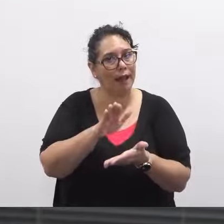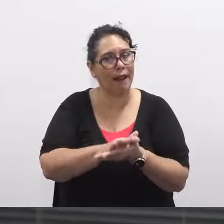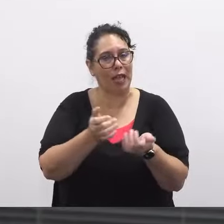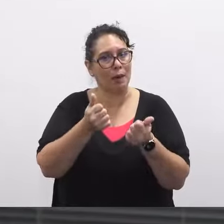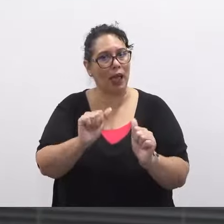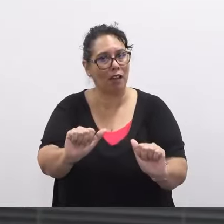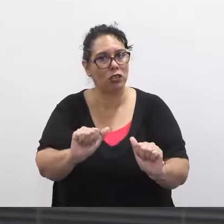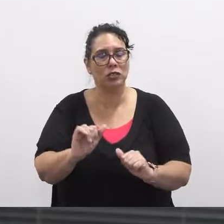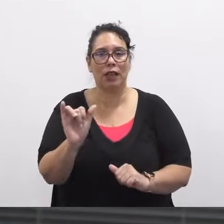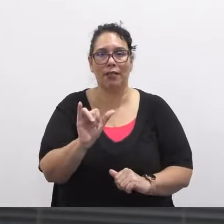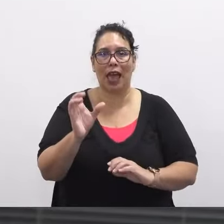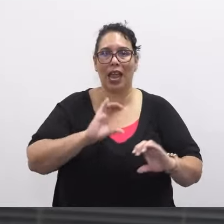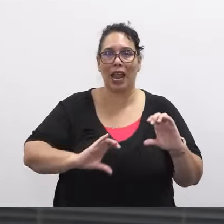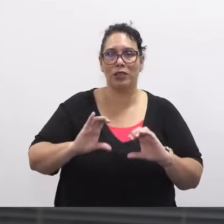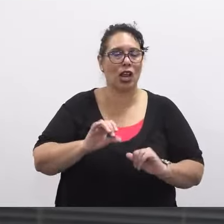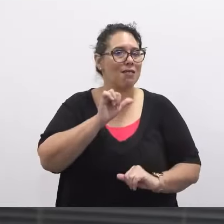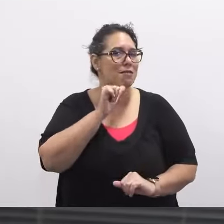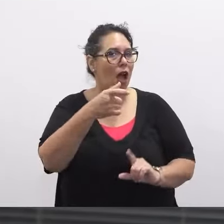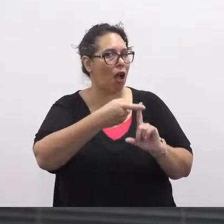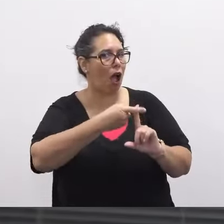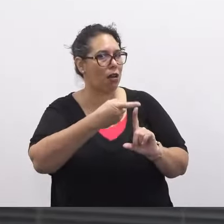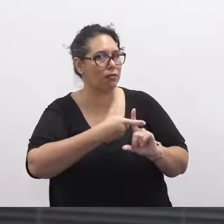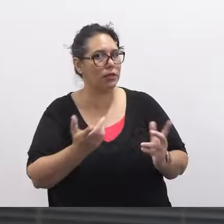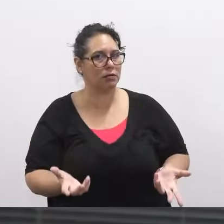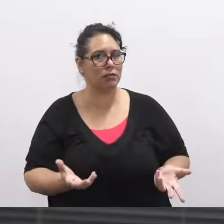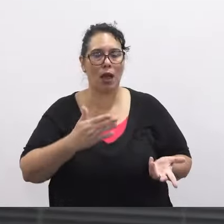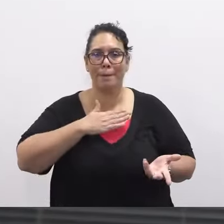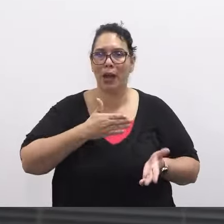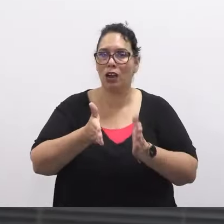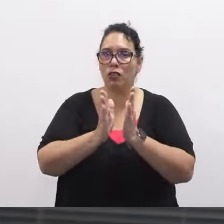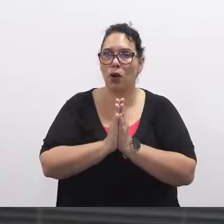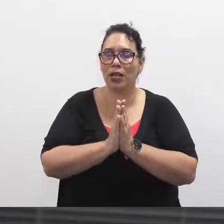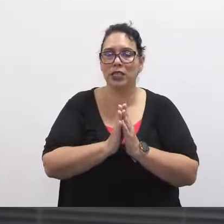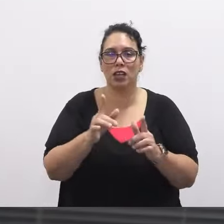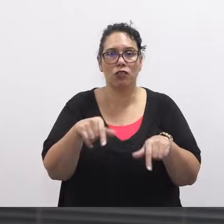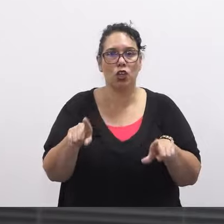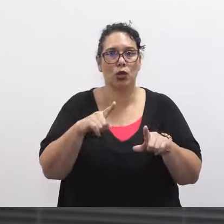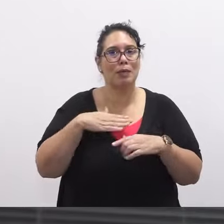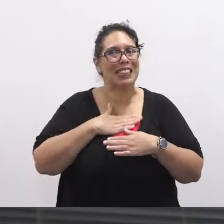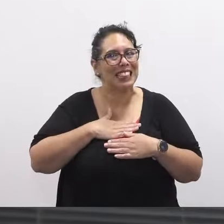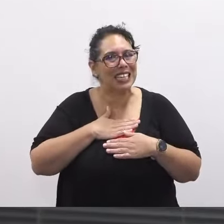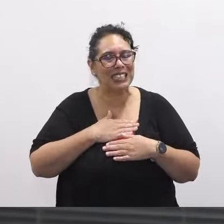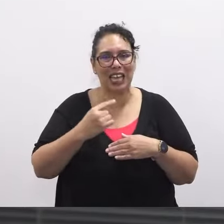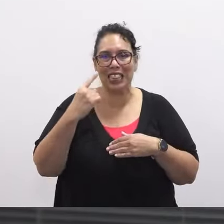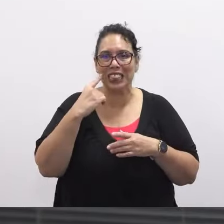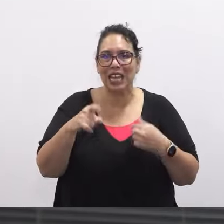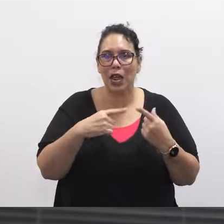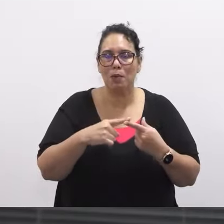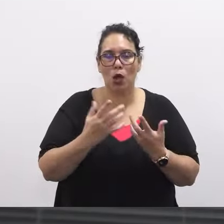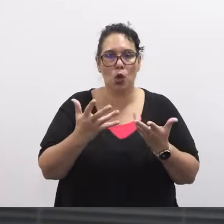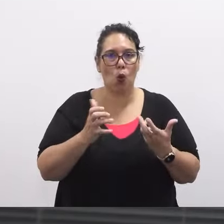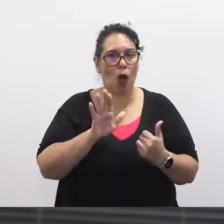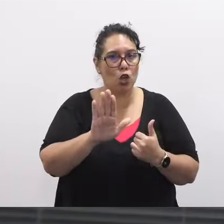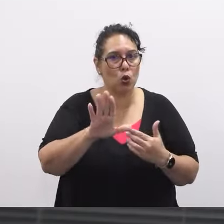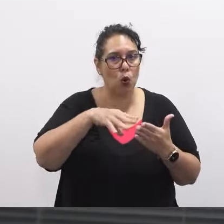like chemistry, not condoms. My request is to ask for you to please think about if you want your student,